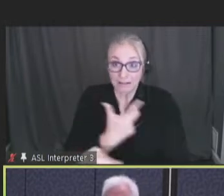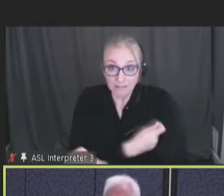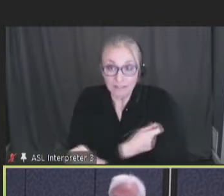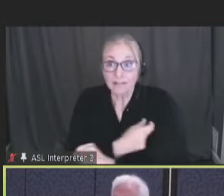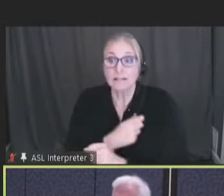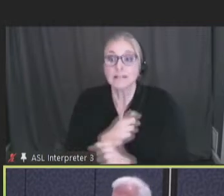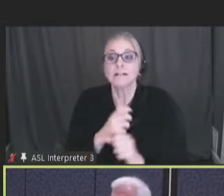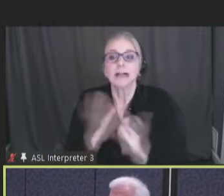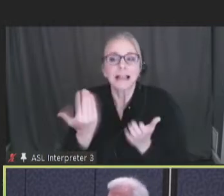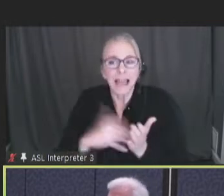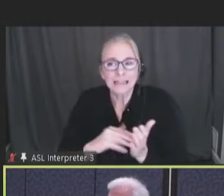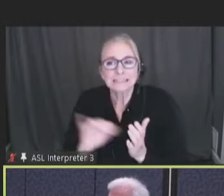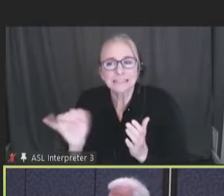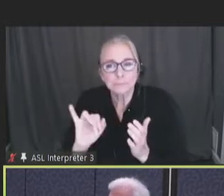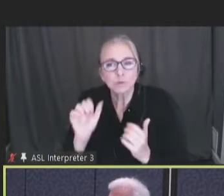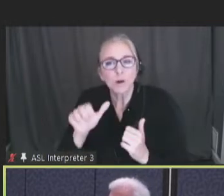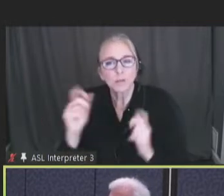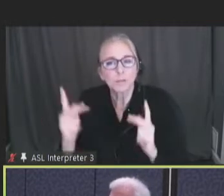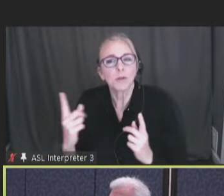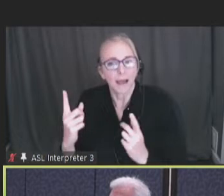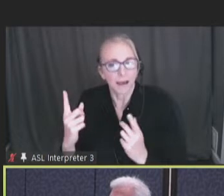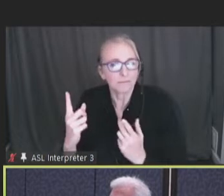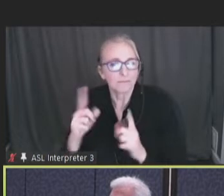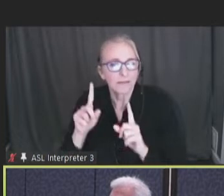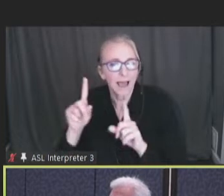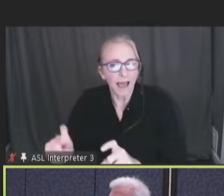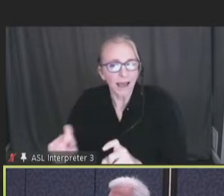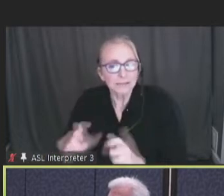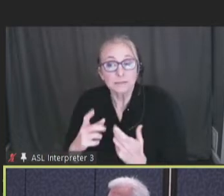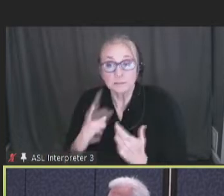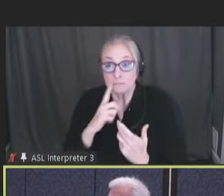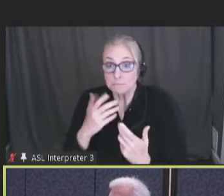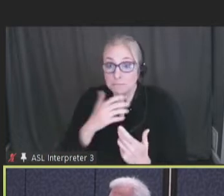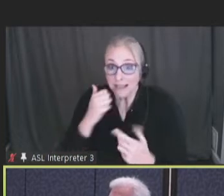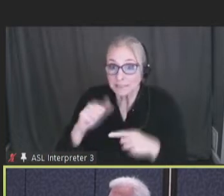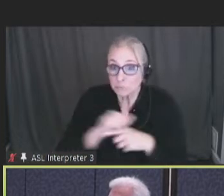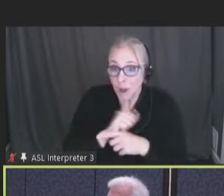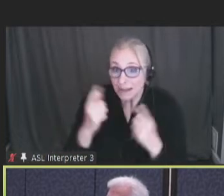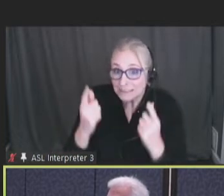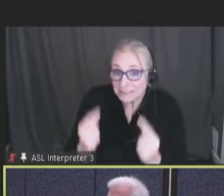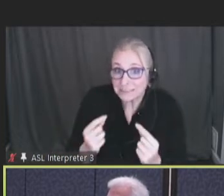similar to what others have asked, are there best practice countries we can look?